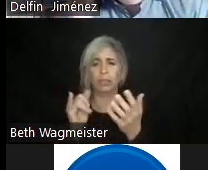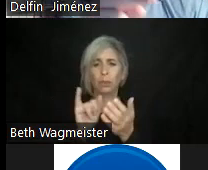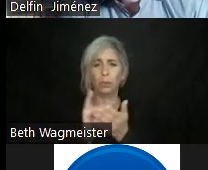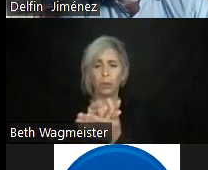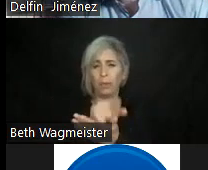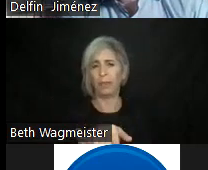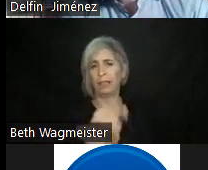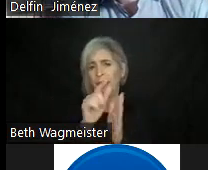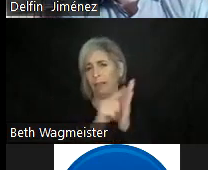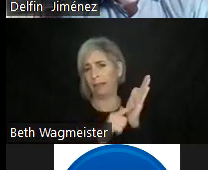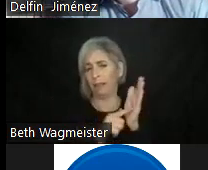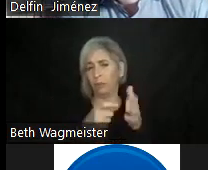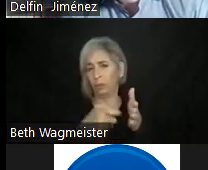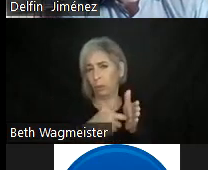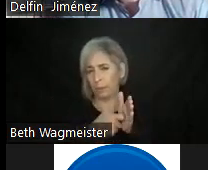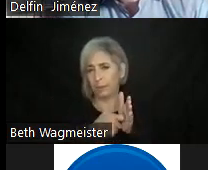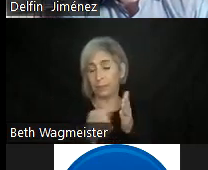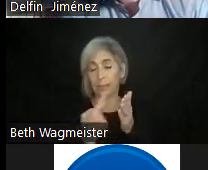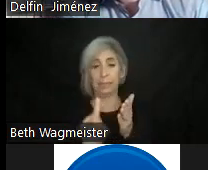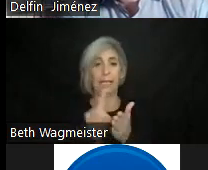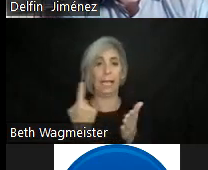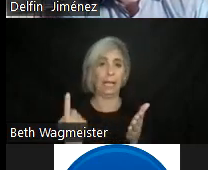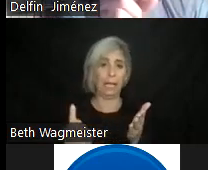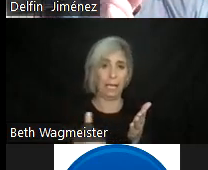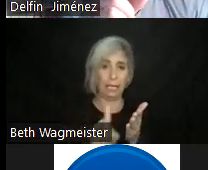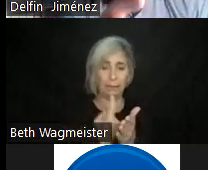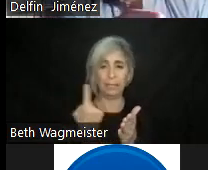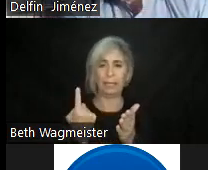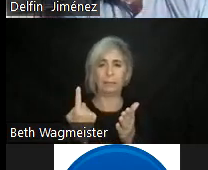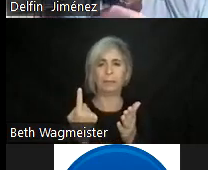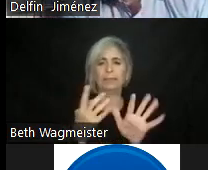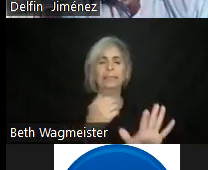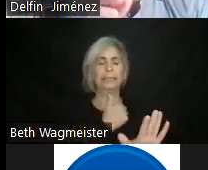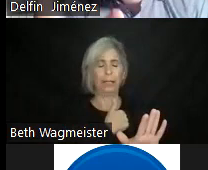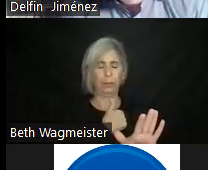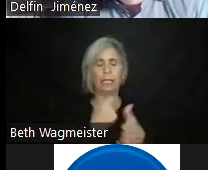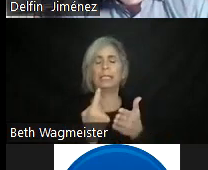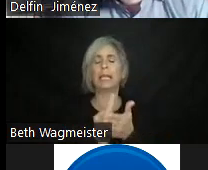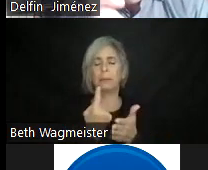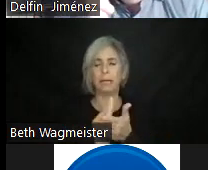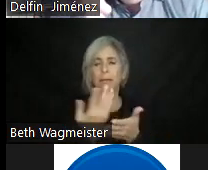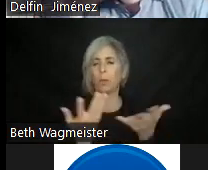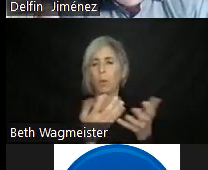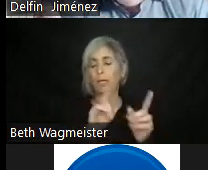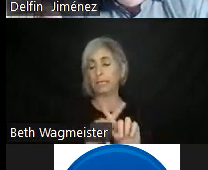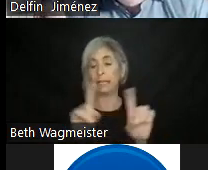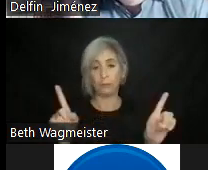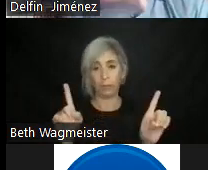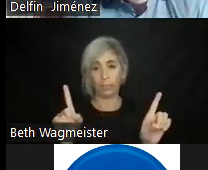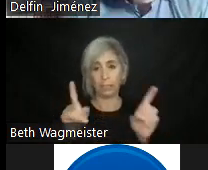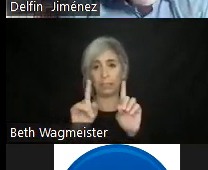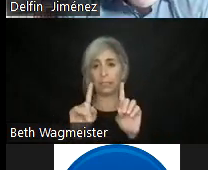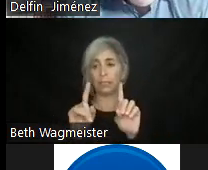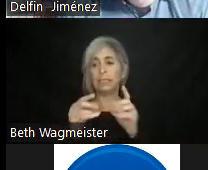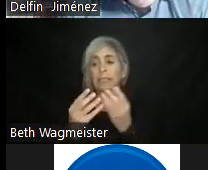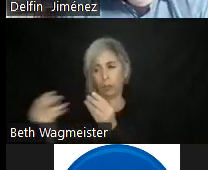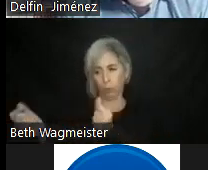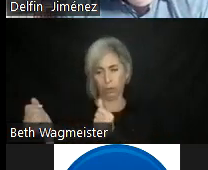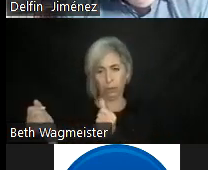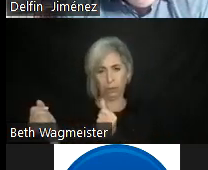And sometimes when sorry. Sometimes with different solutions. Because sometimes